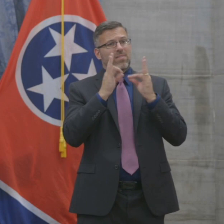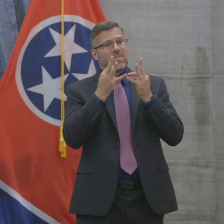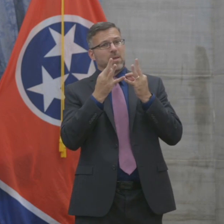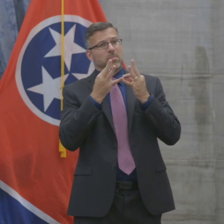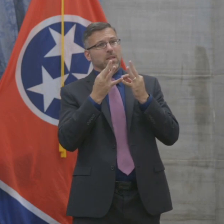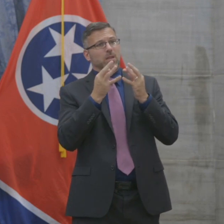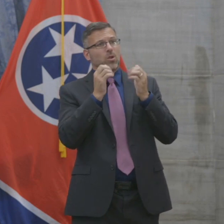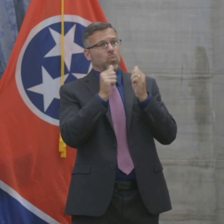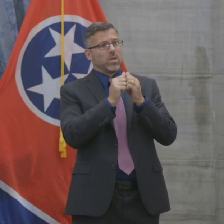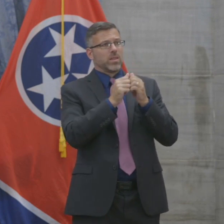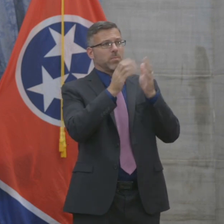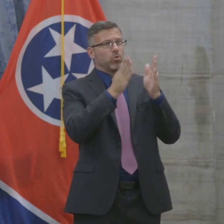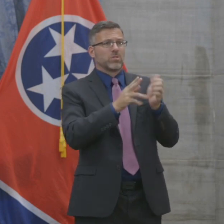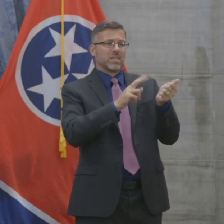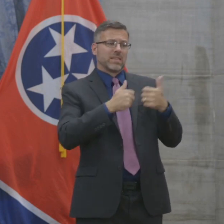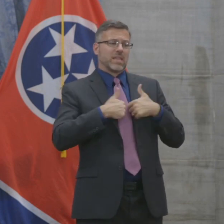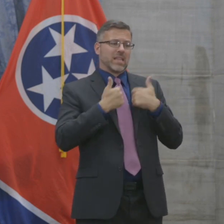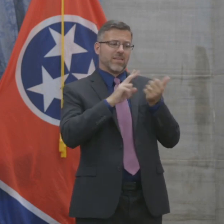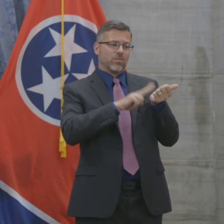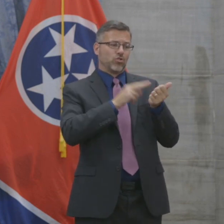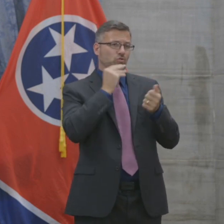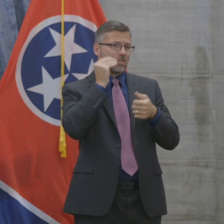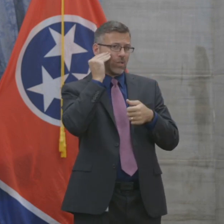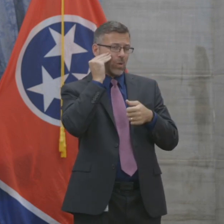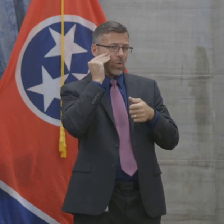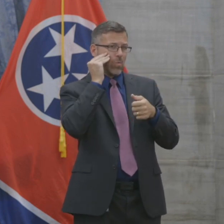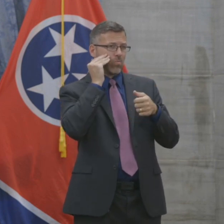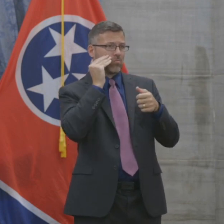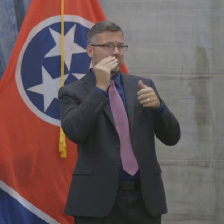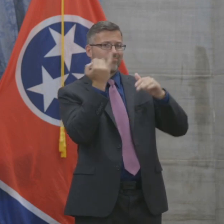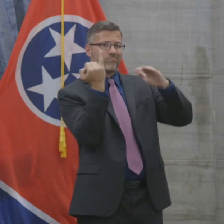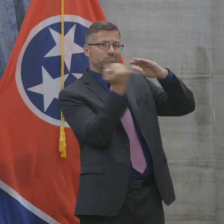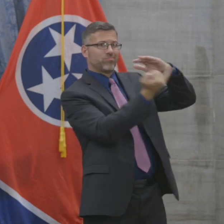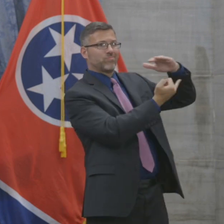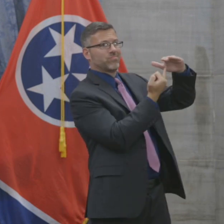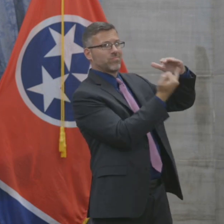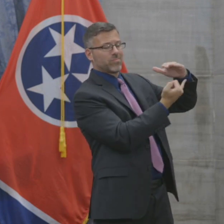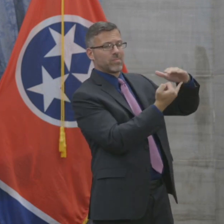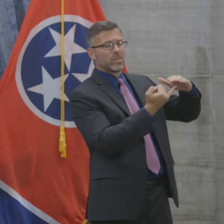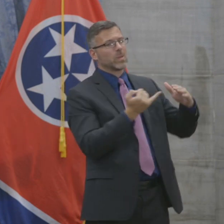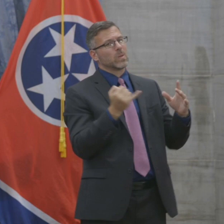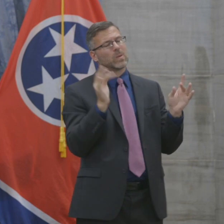understand this, they say that one month -- there are things